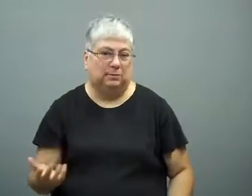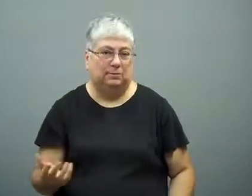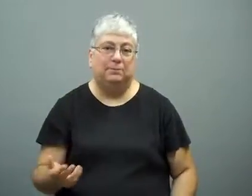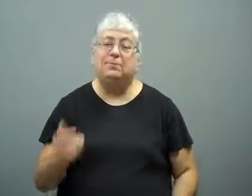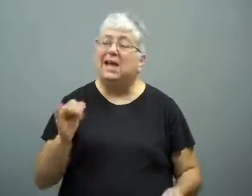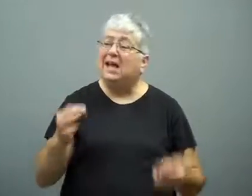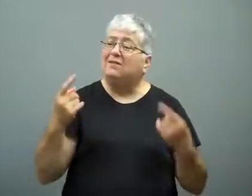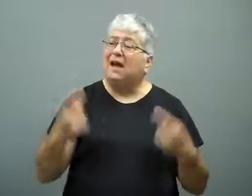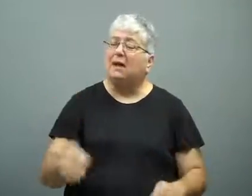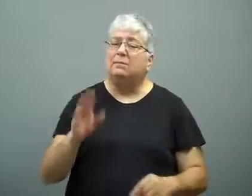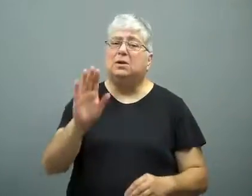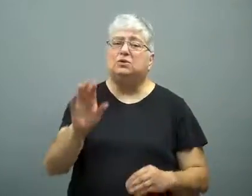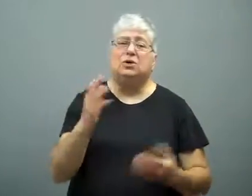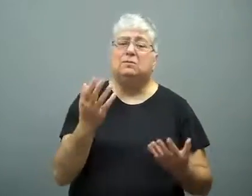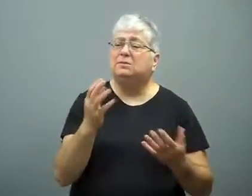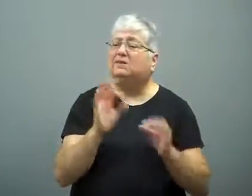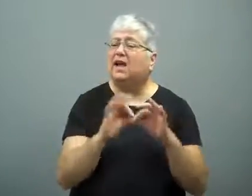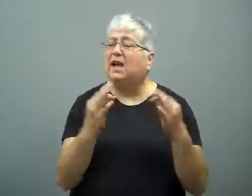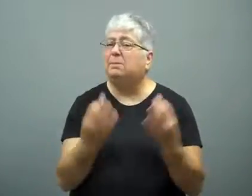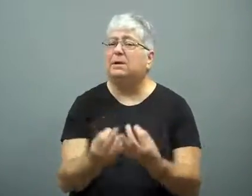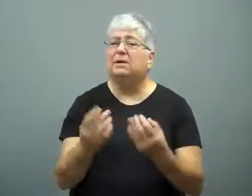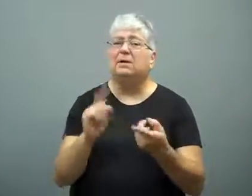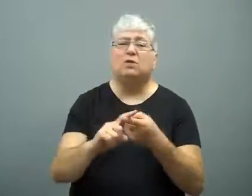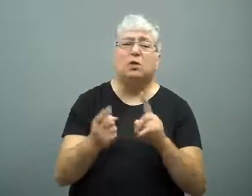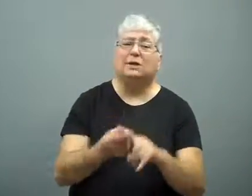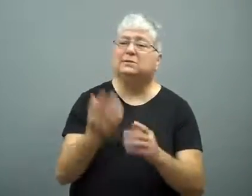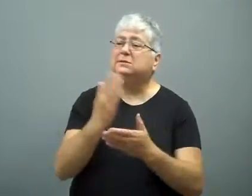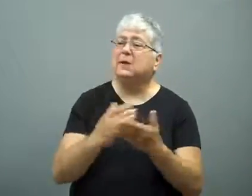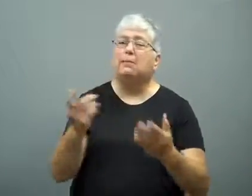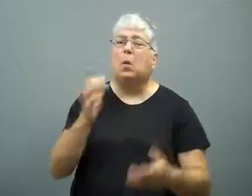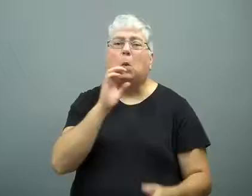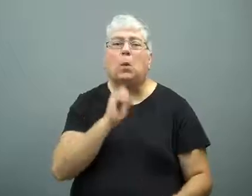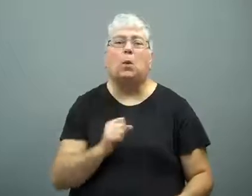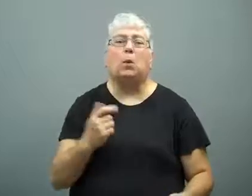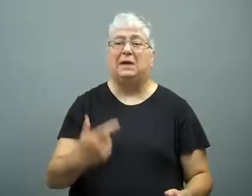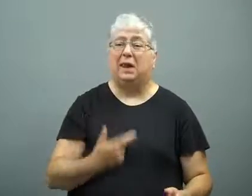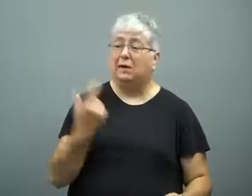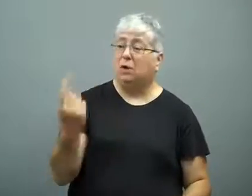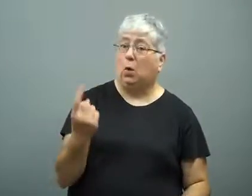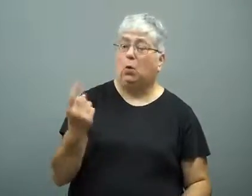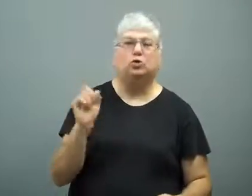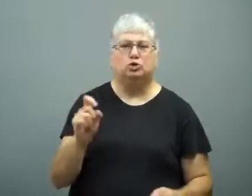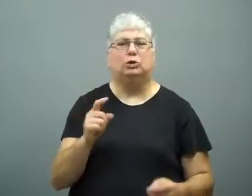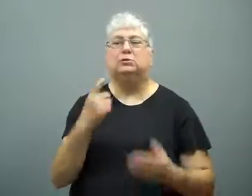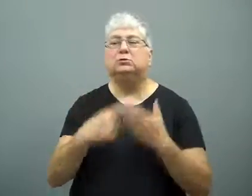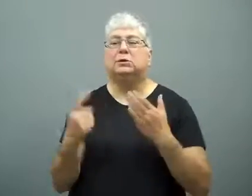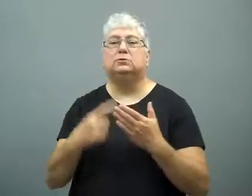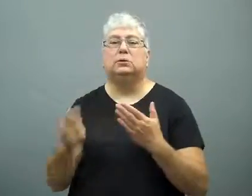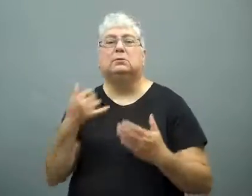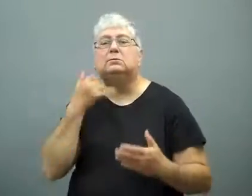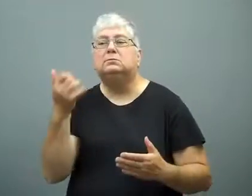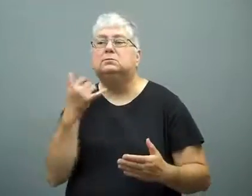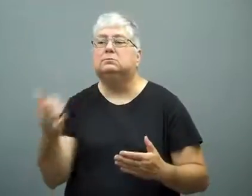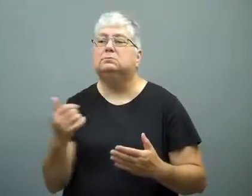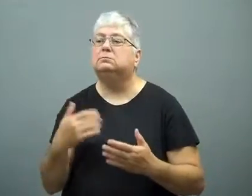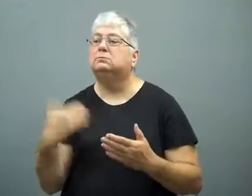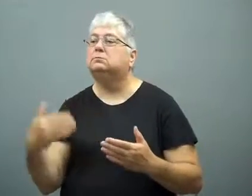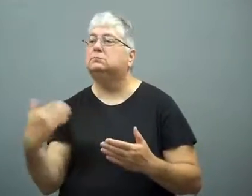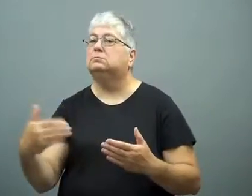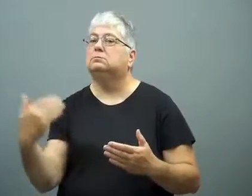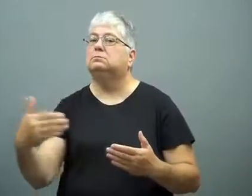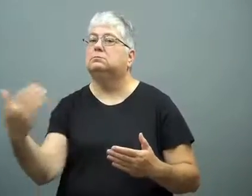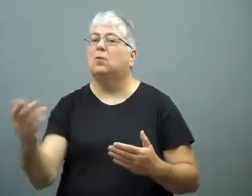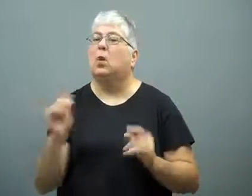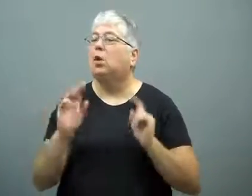If you have elderly family or friends living alone,